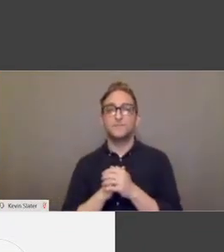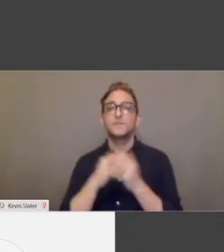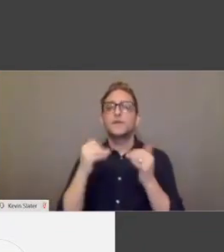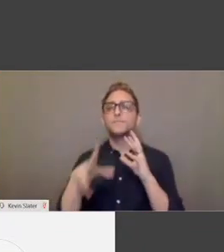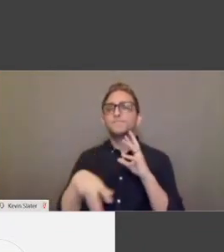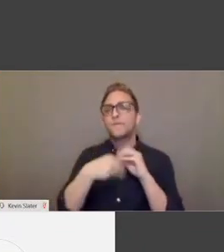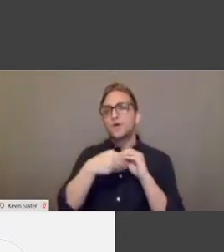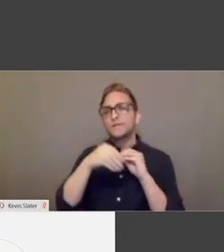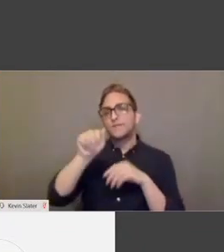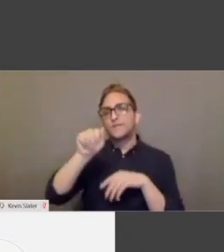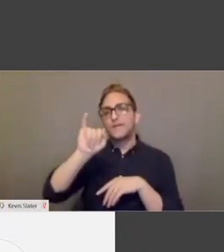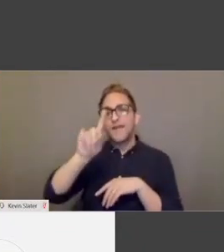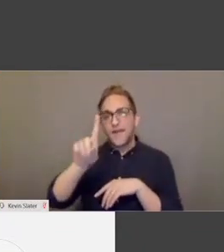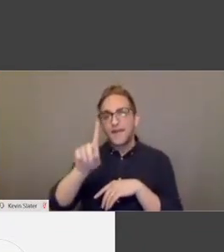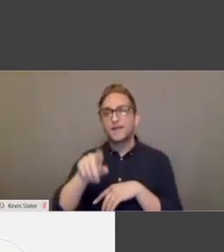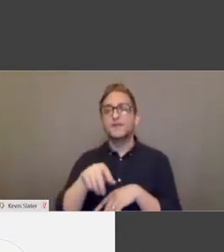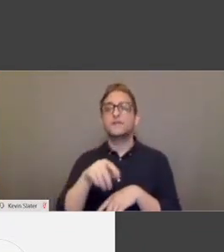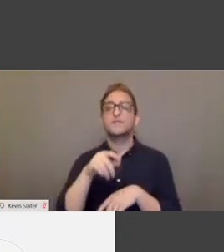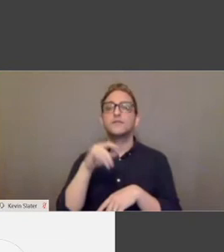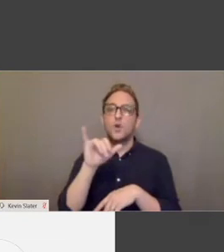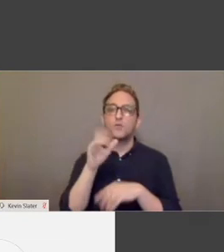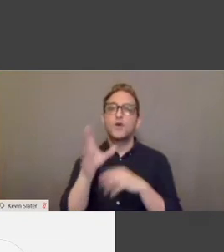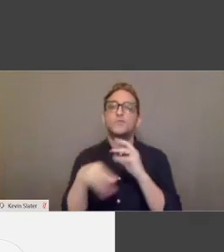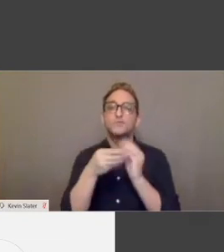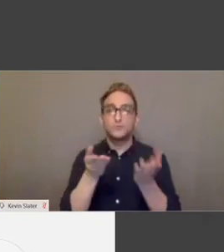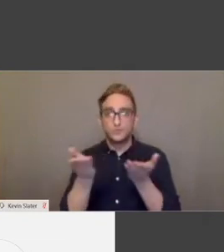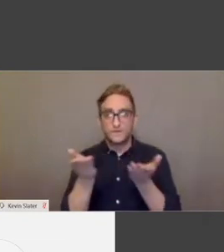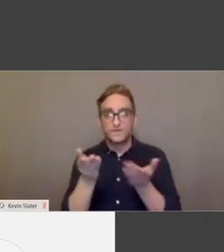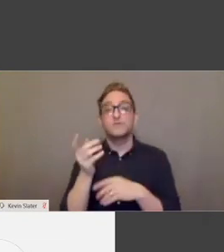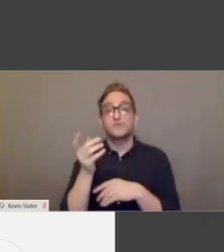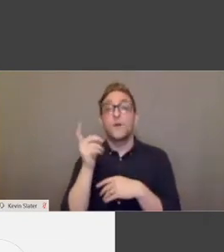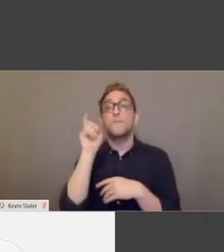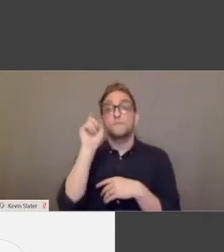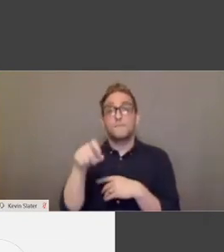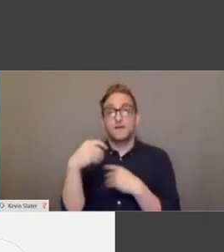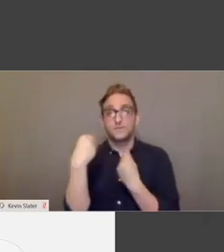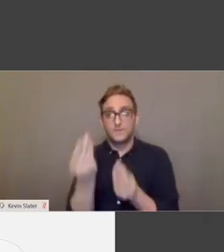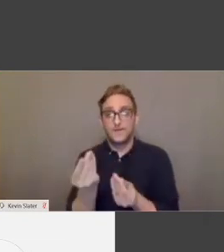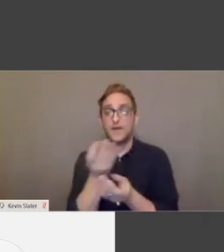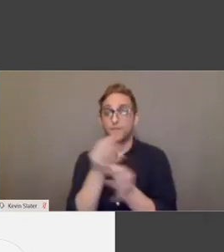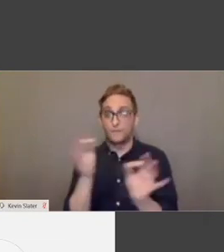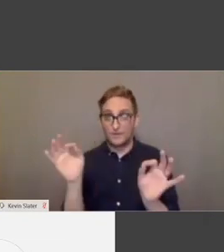and services, again they must be provided free of charge, they can include things like